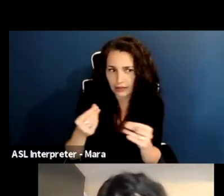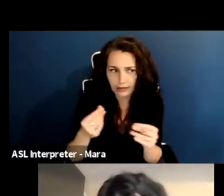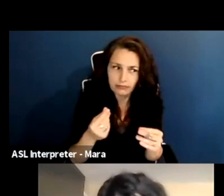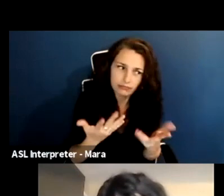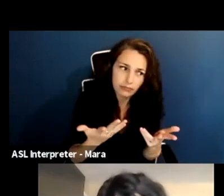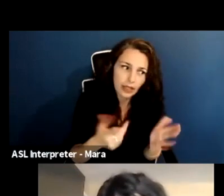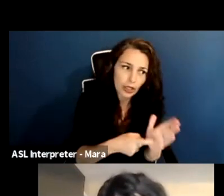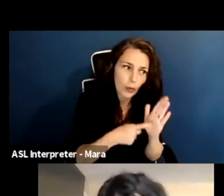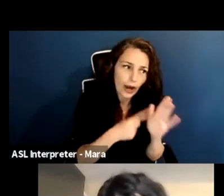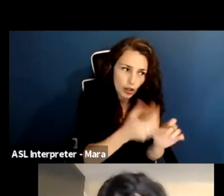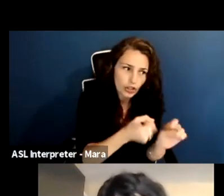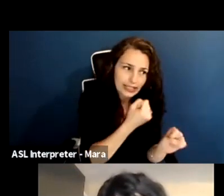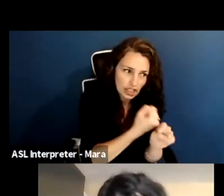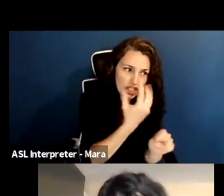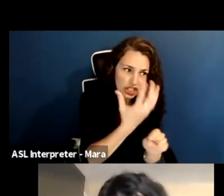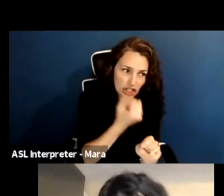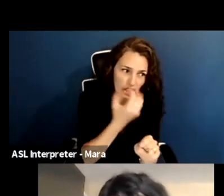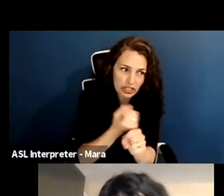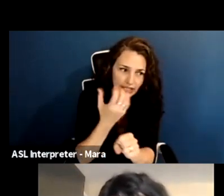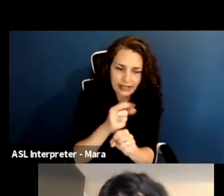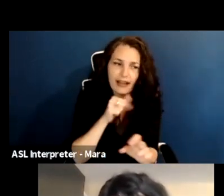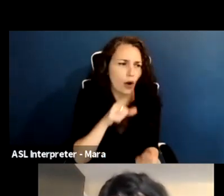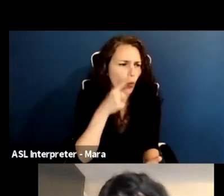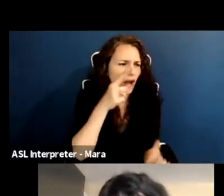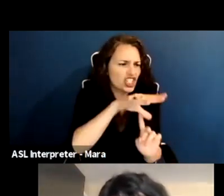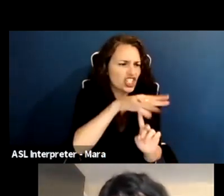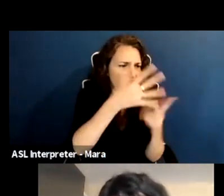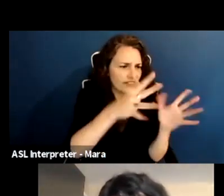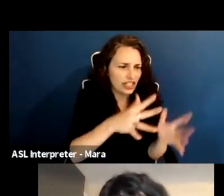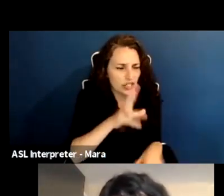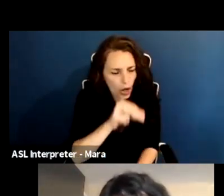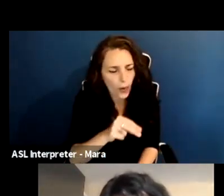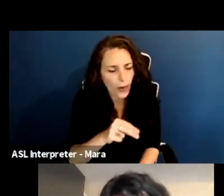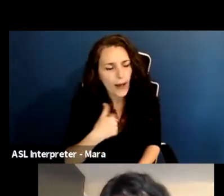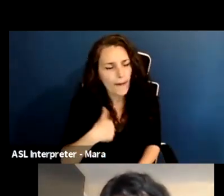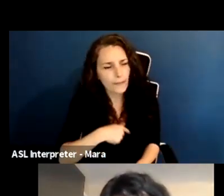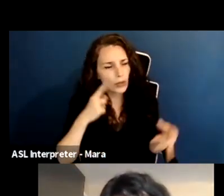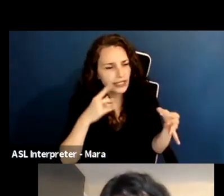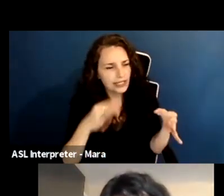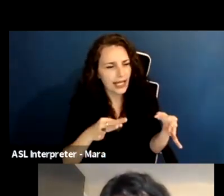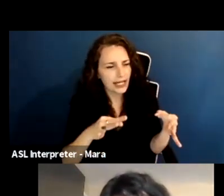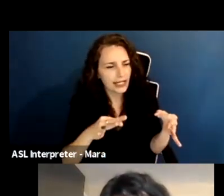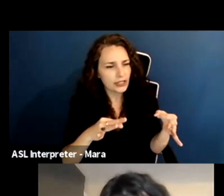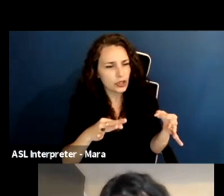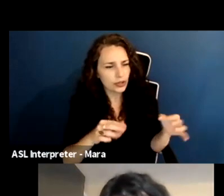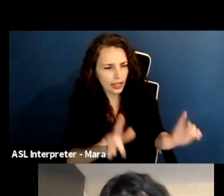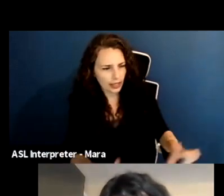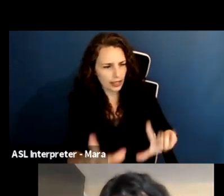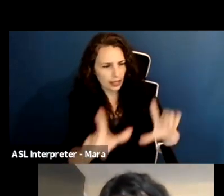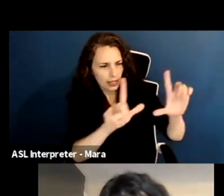But I feel like what we were able to do is capture sort of a flake, a tiny moment, capture a moment